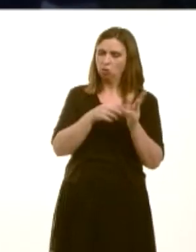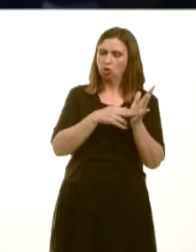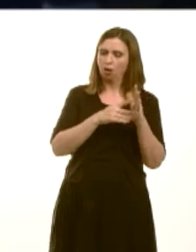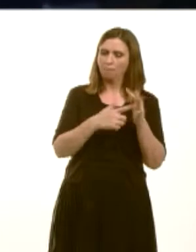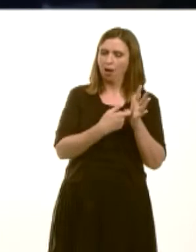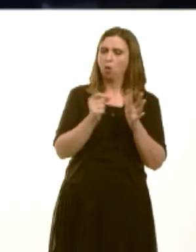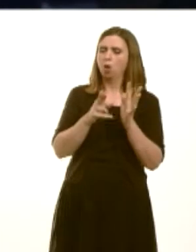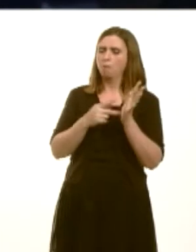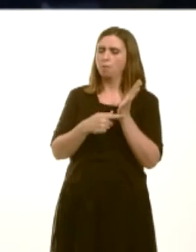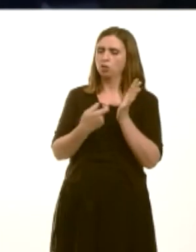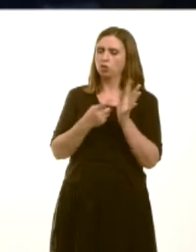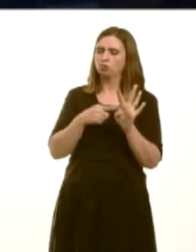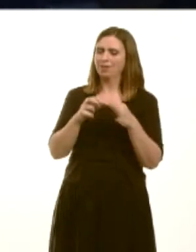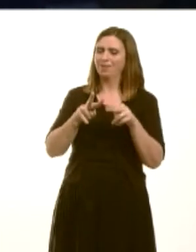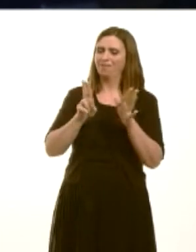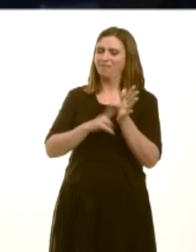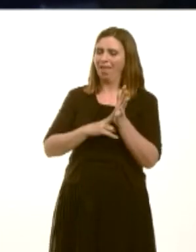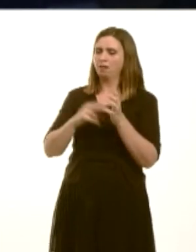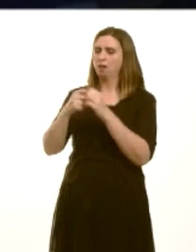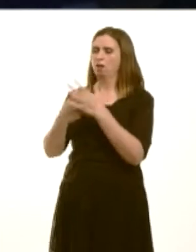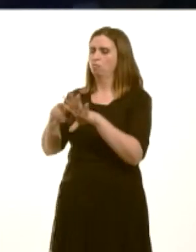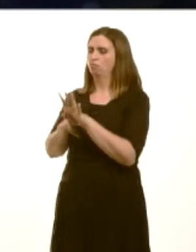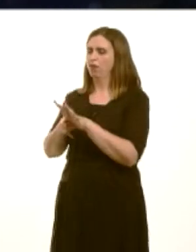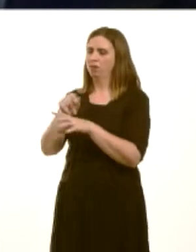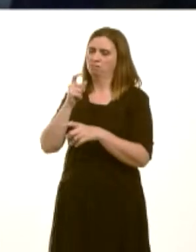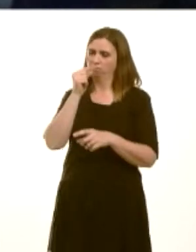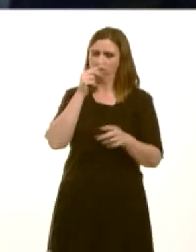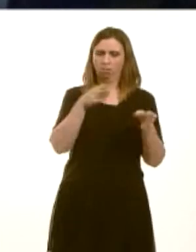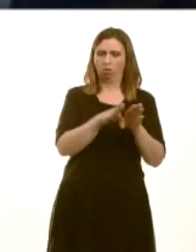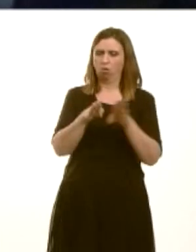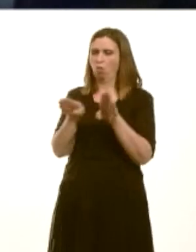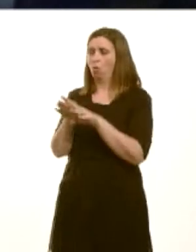and Bryn as being the latest in the round of school closures, after Cwmgors and Clyne